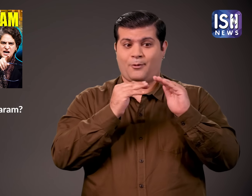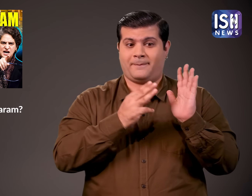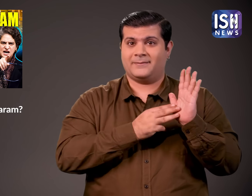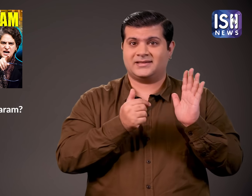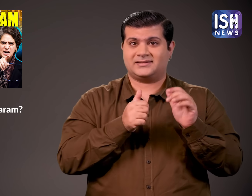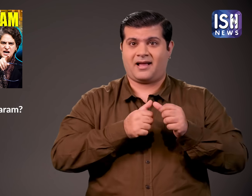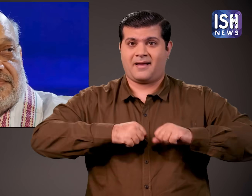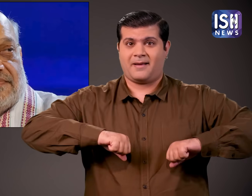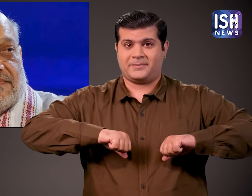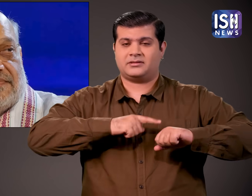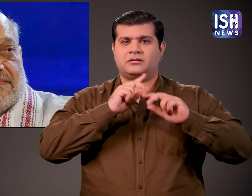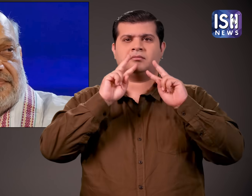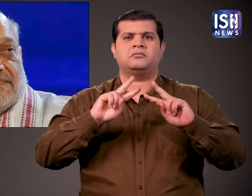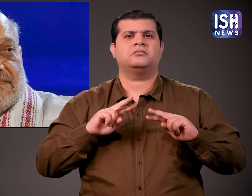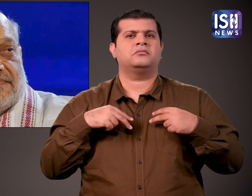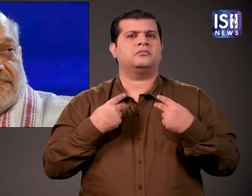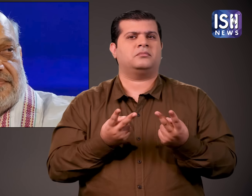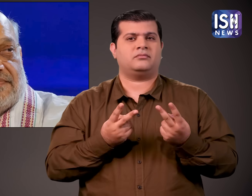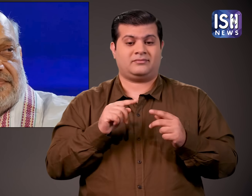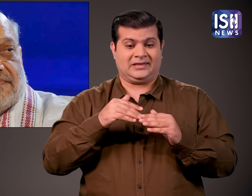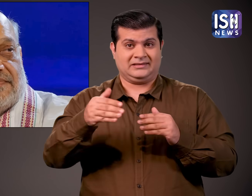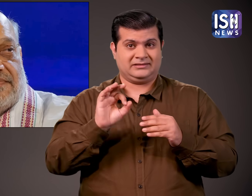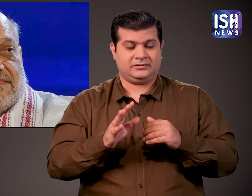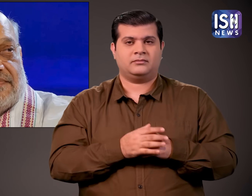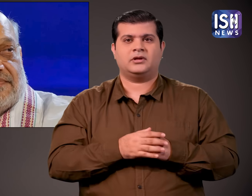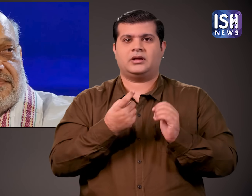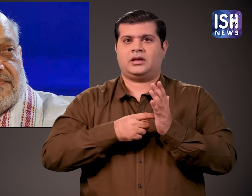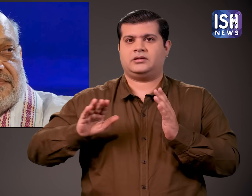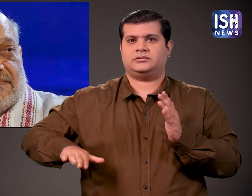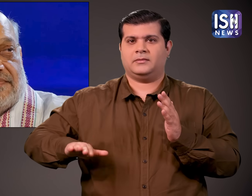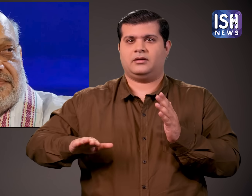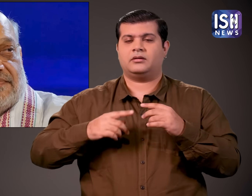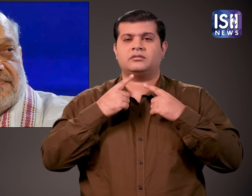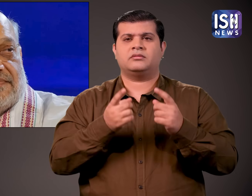Home Minister Amit Shah replied to this the next day in the Rajya Sabha.